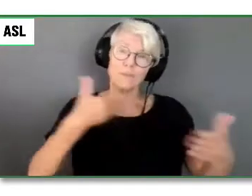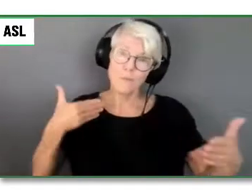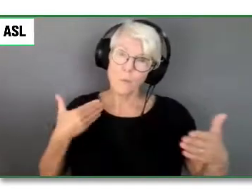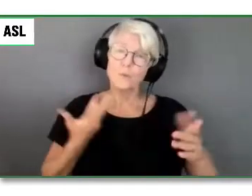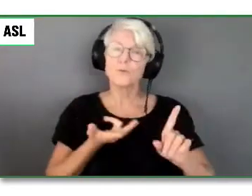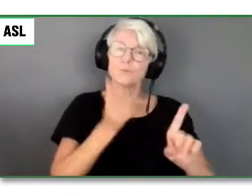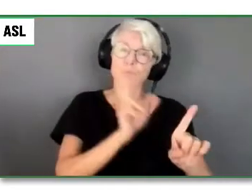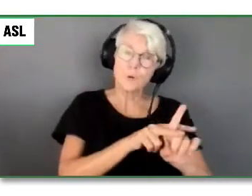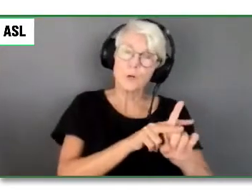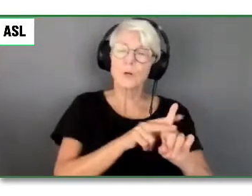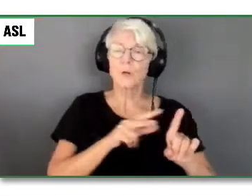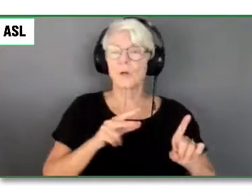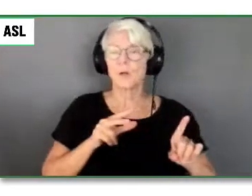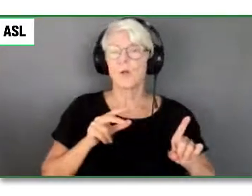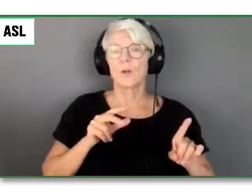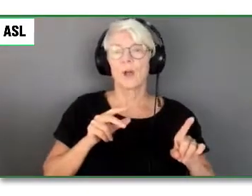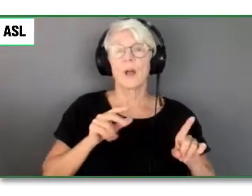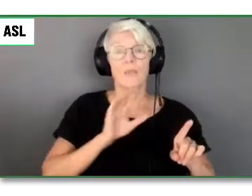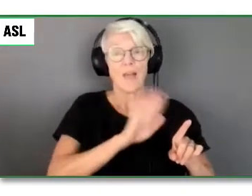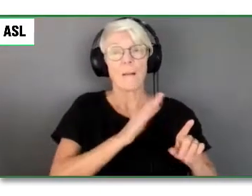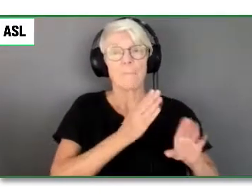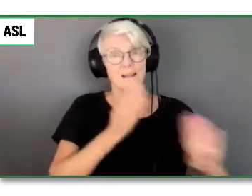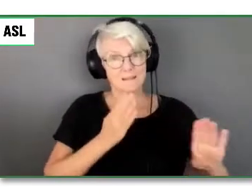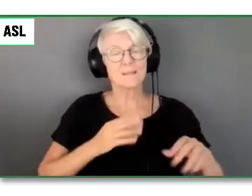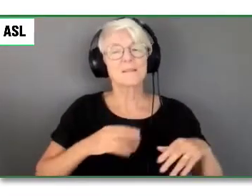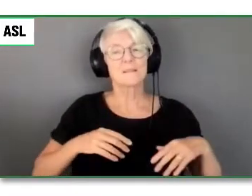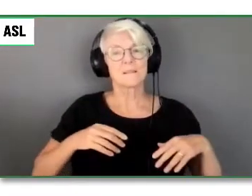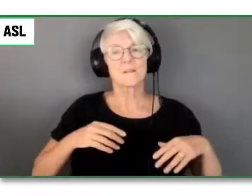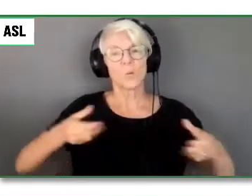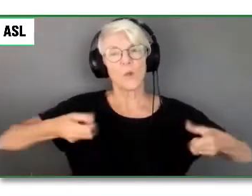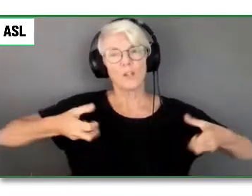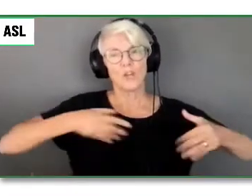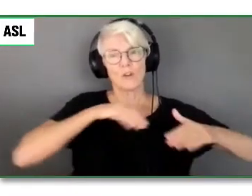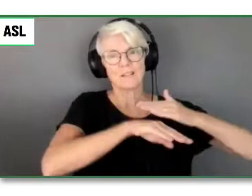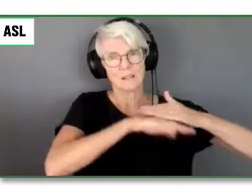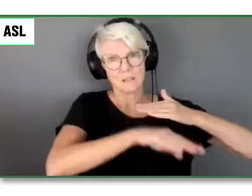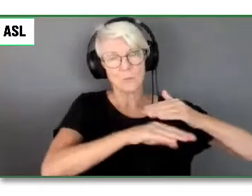accessible bus. The cost to ride on it is one dollar one